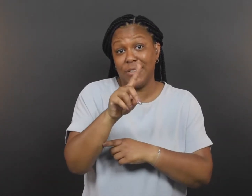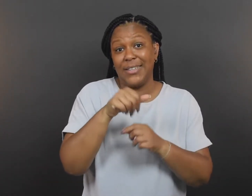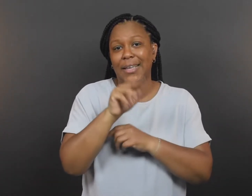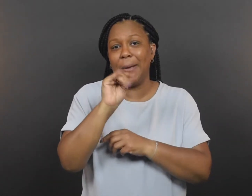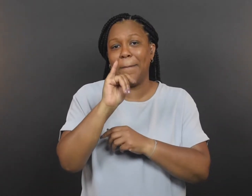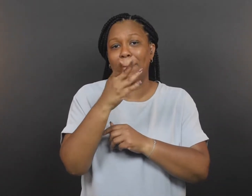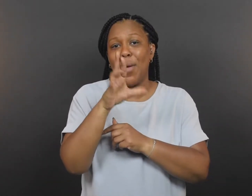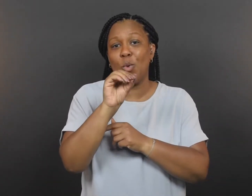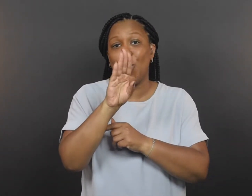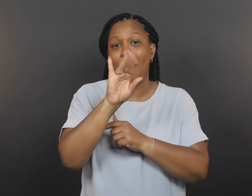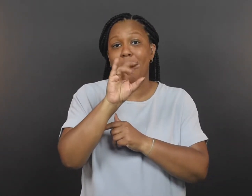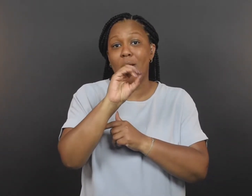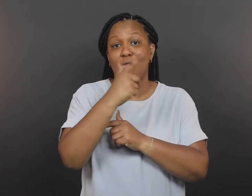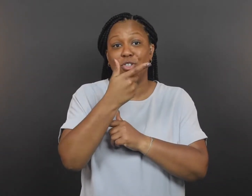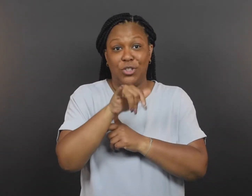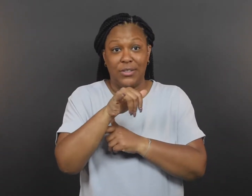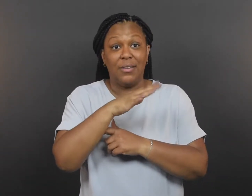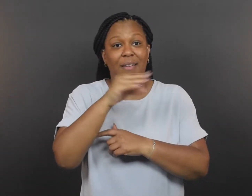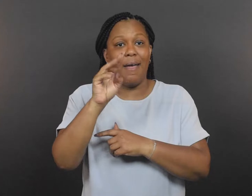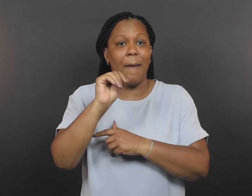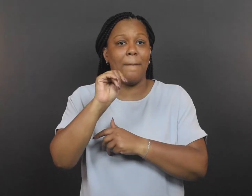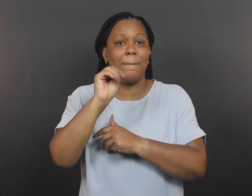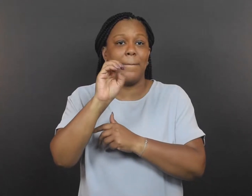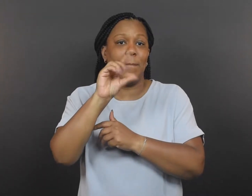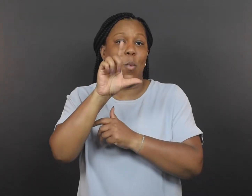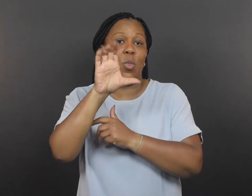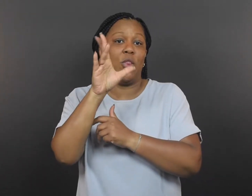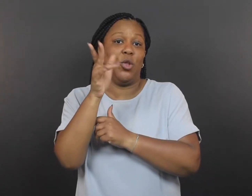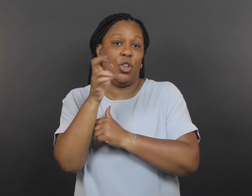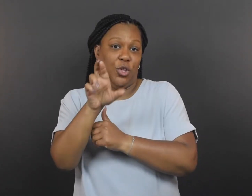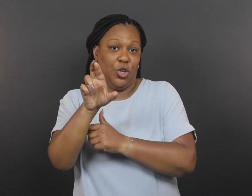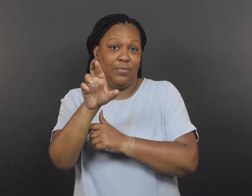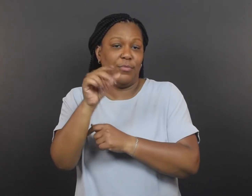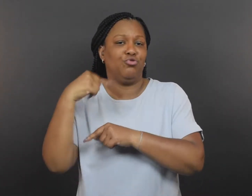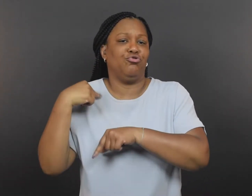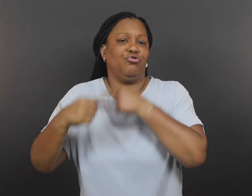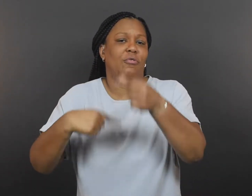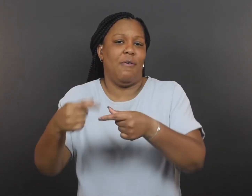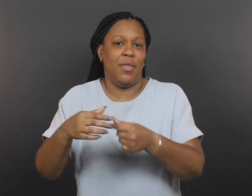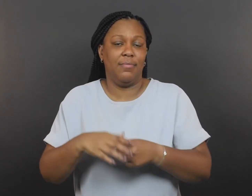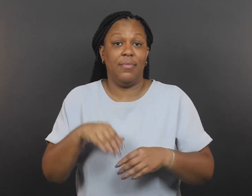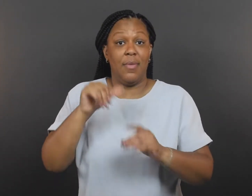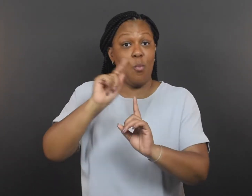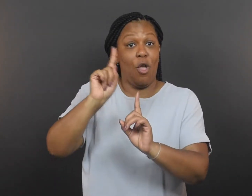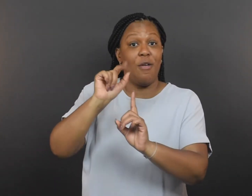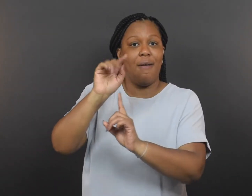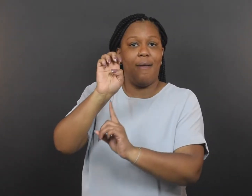She earned the PhD in microbiology and molecular genetics at Emory University,